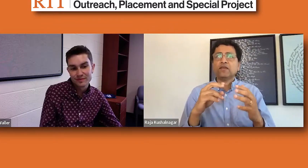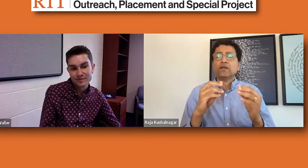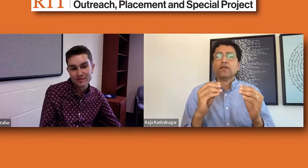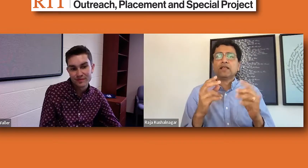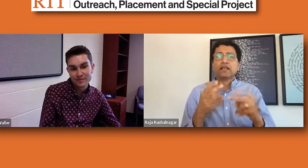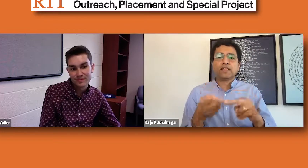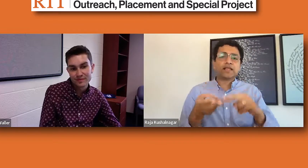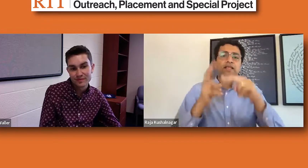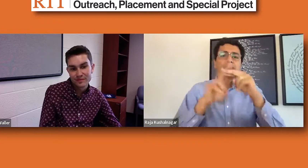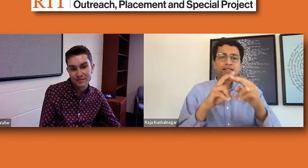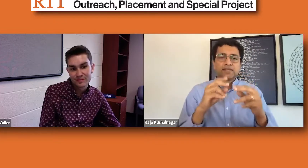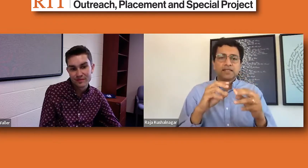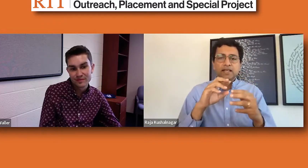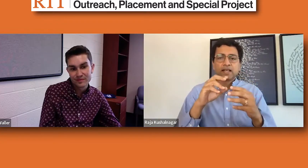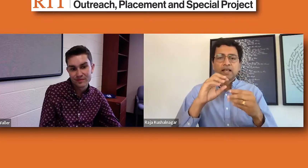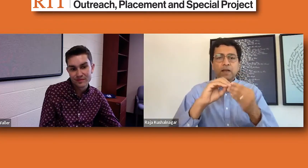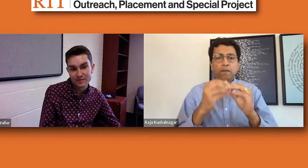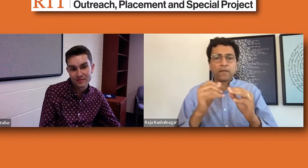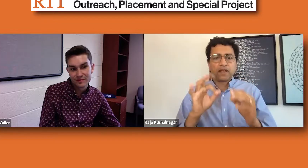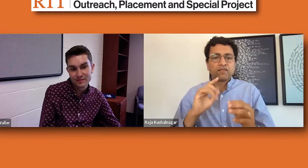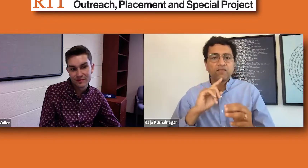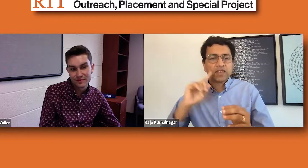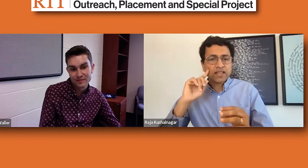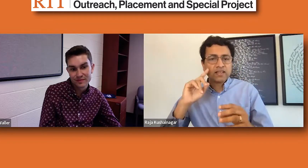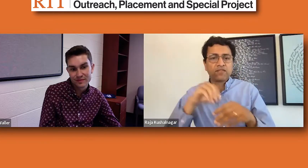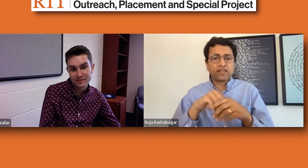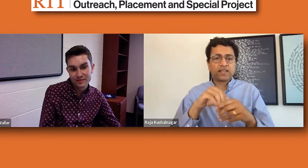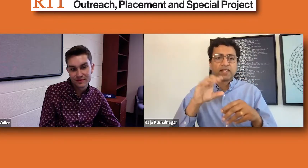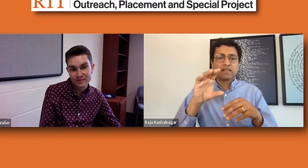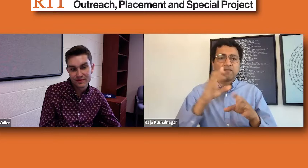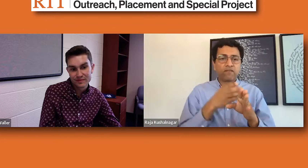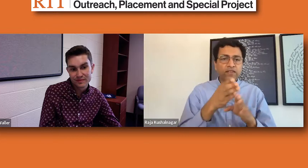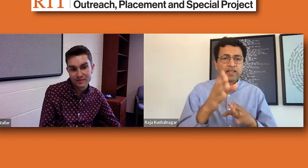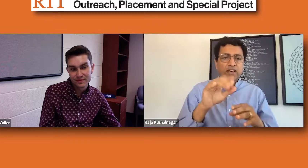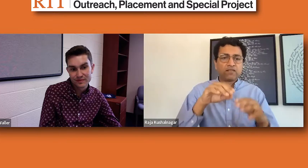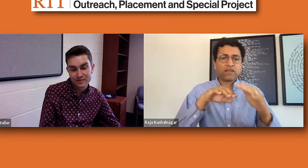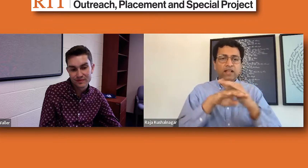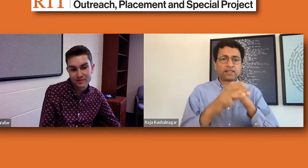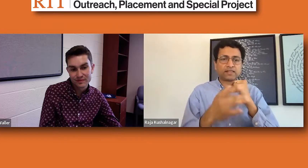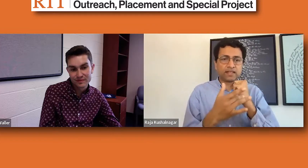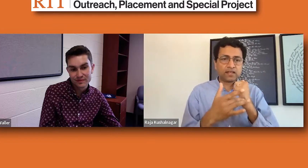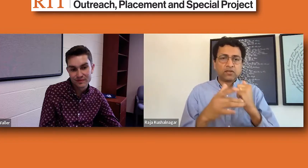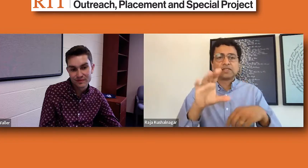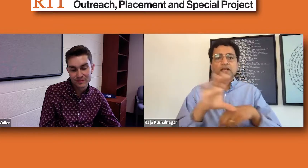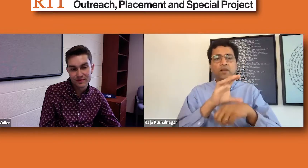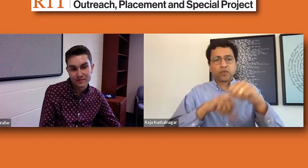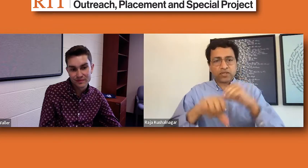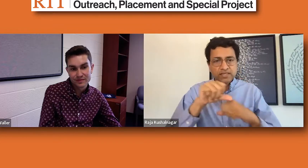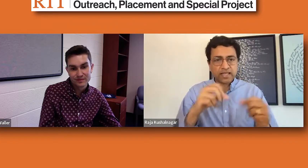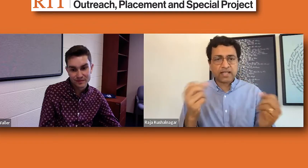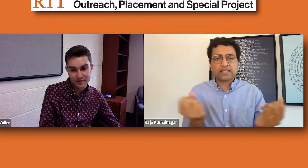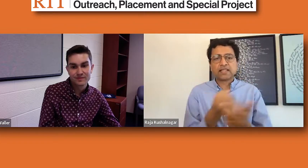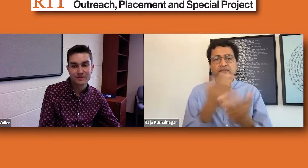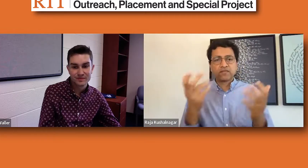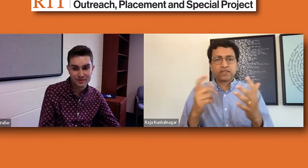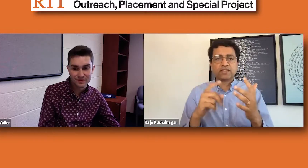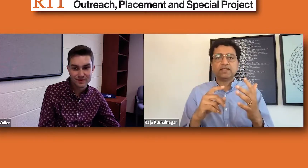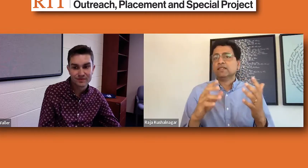We want to increase the number of Deaf people in the field of technology and science.